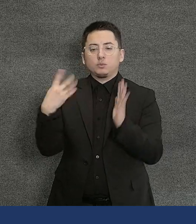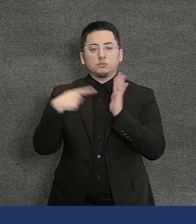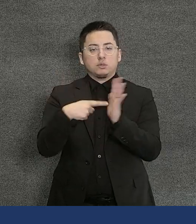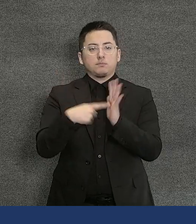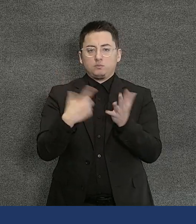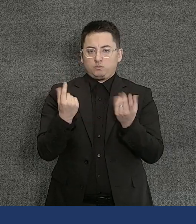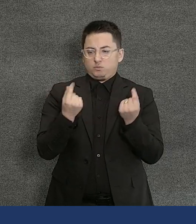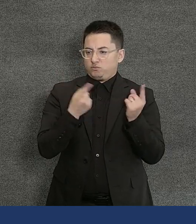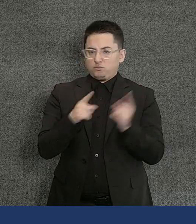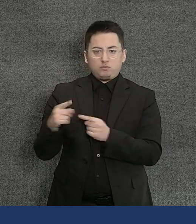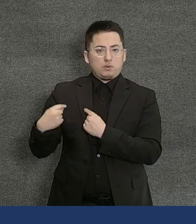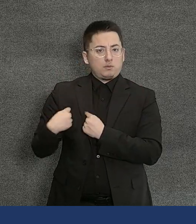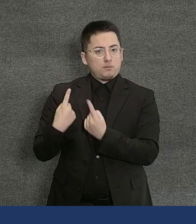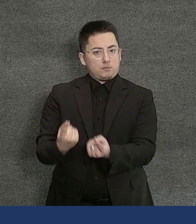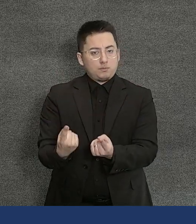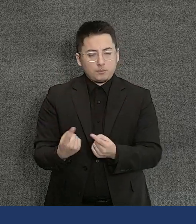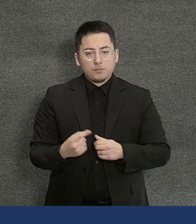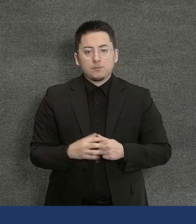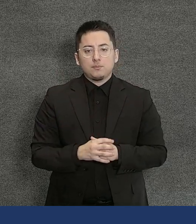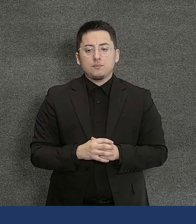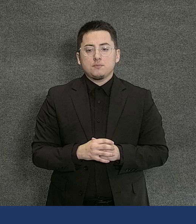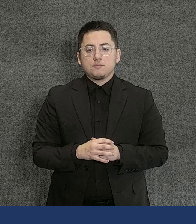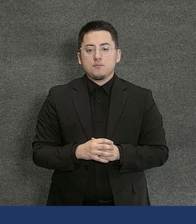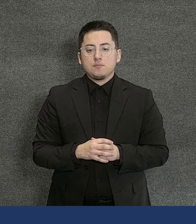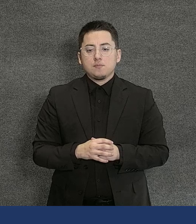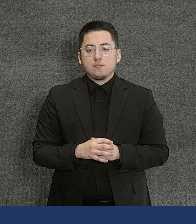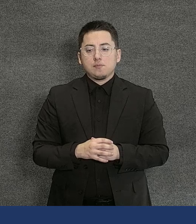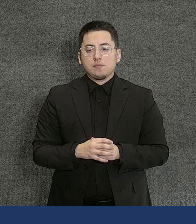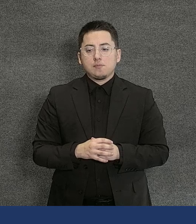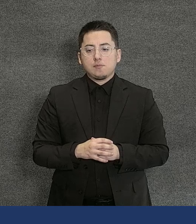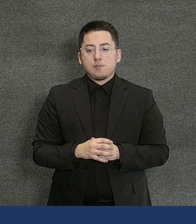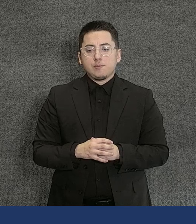I should tell you, as sort of a baseline, that one of the things we've done